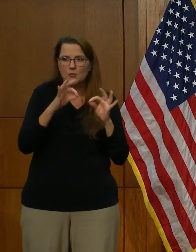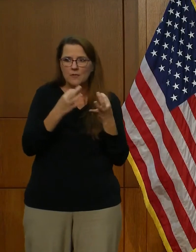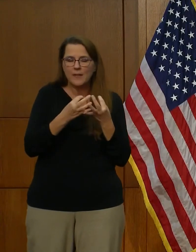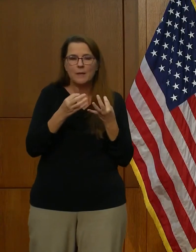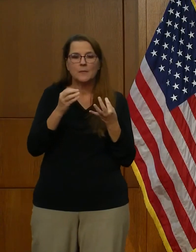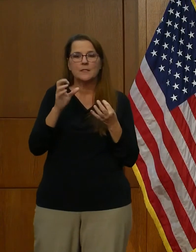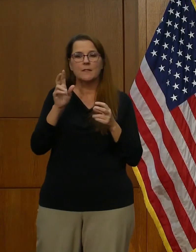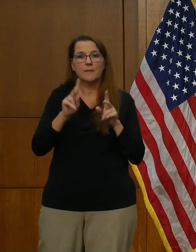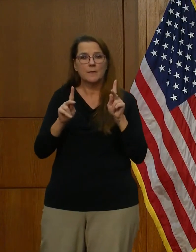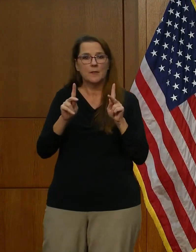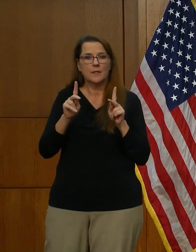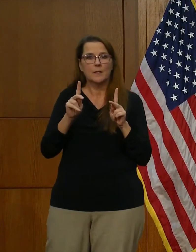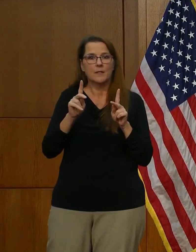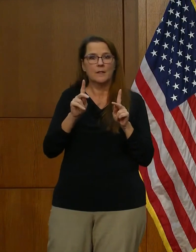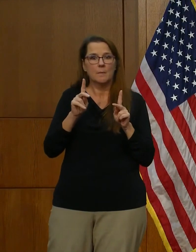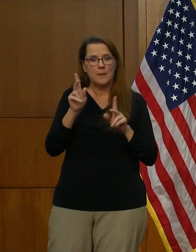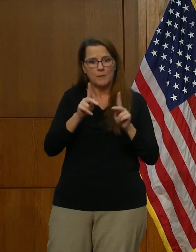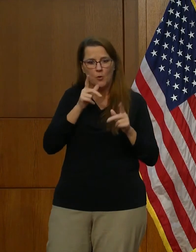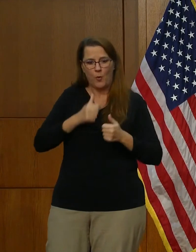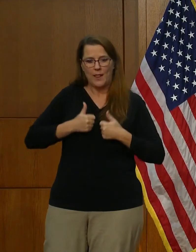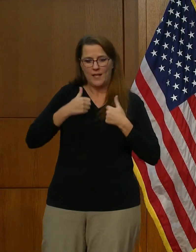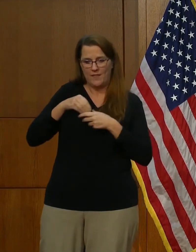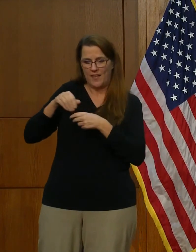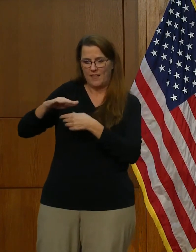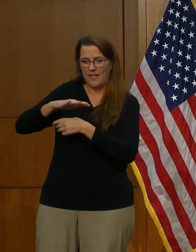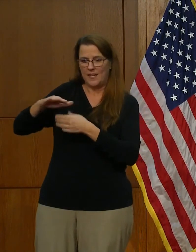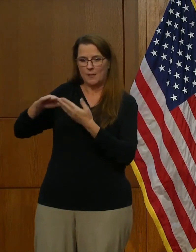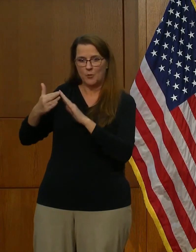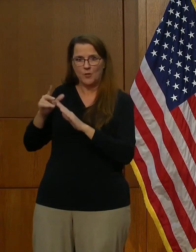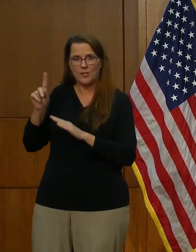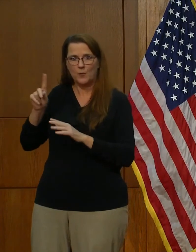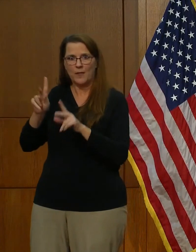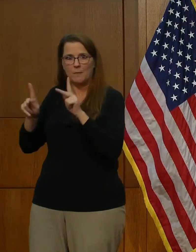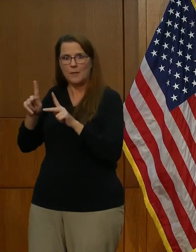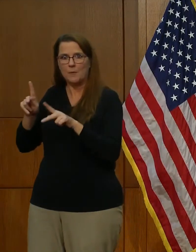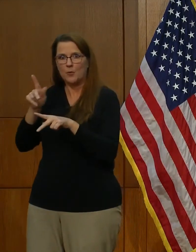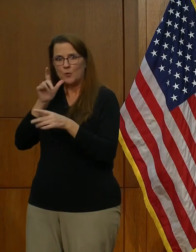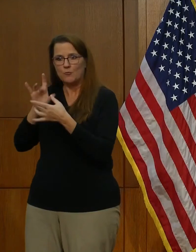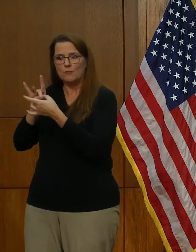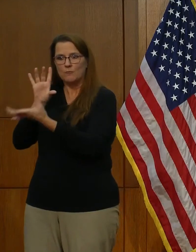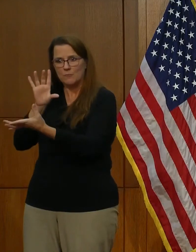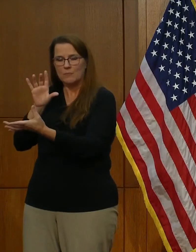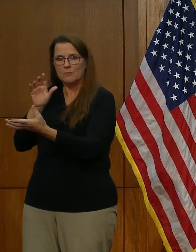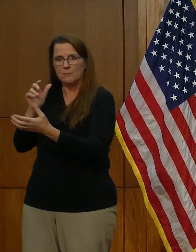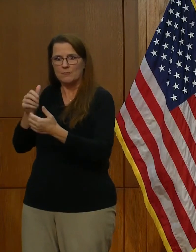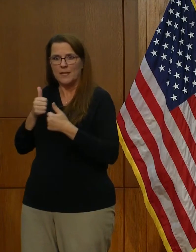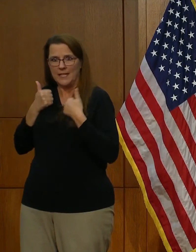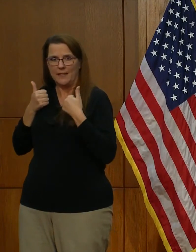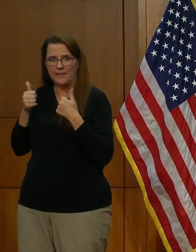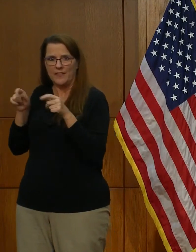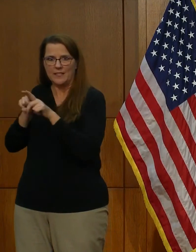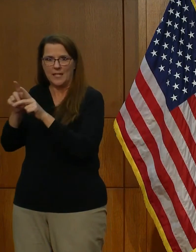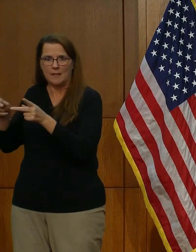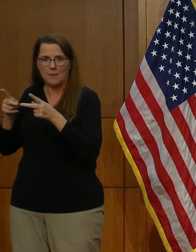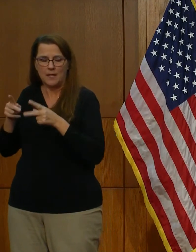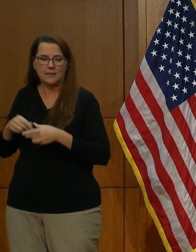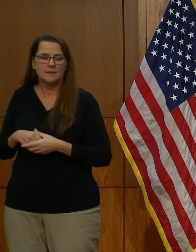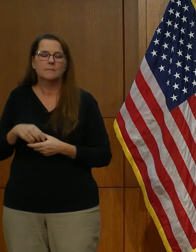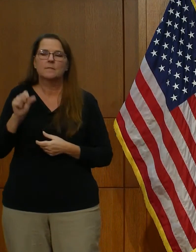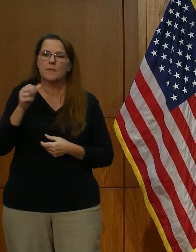GOVERNOR'S OFFICE AND A MESSAGE FOR THE FAMILIES WHO. NOW LIVING IN COMMUNITIES WHERE THESE PAROLED INDIVIDUALS ARE.